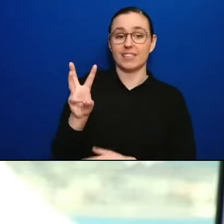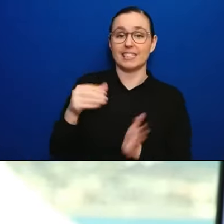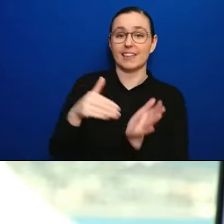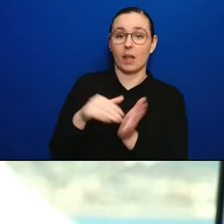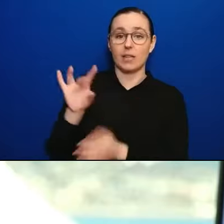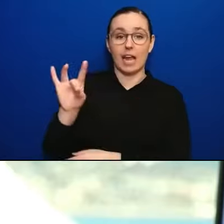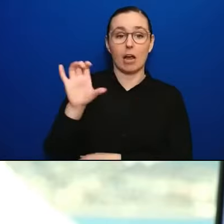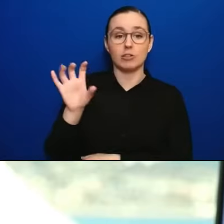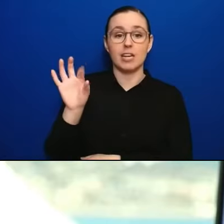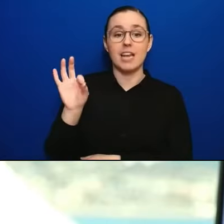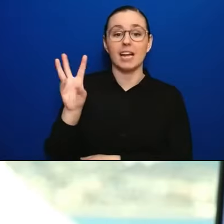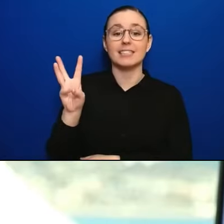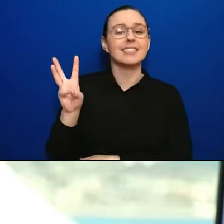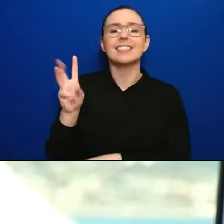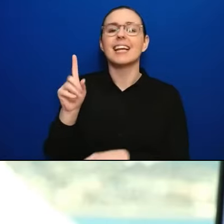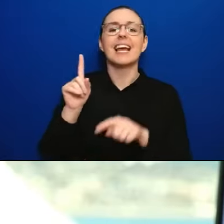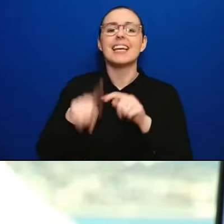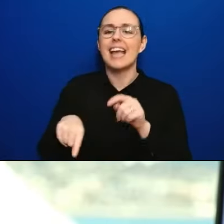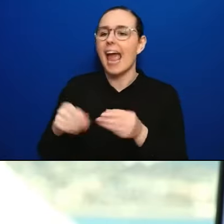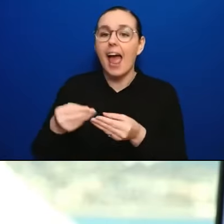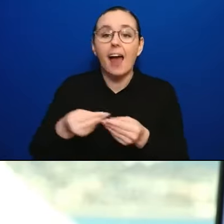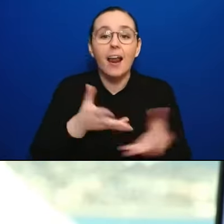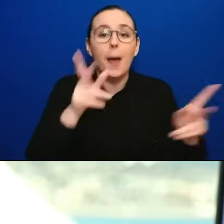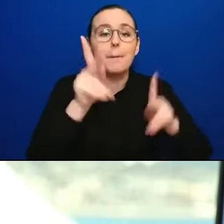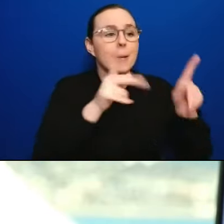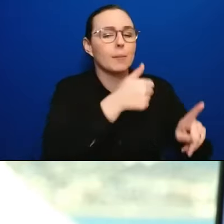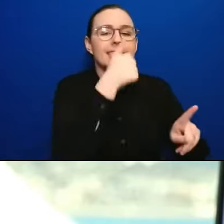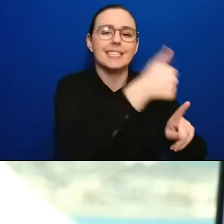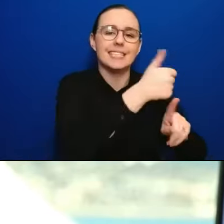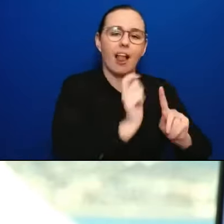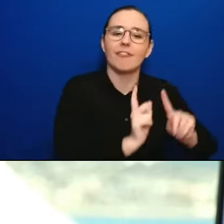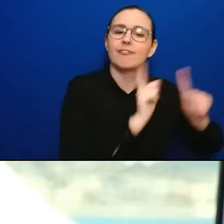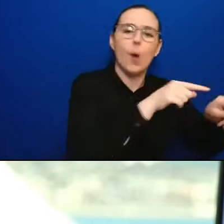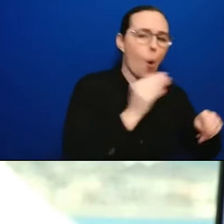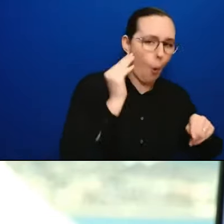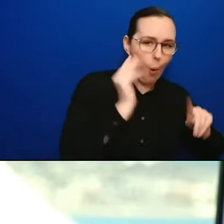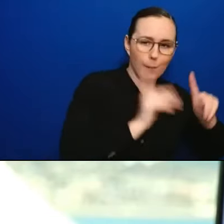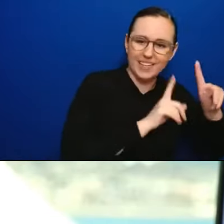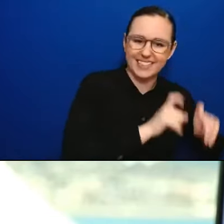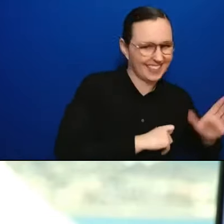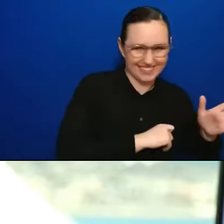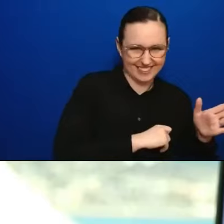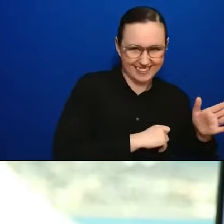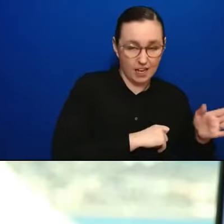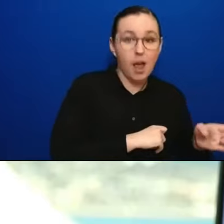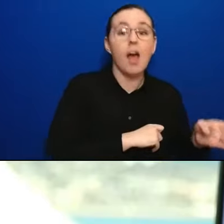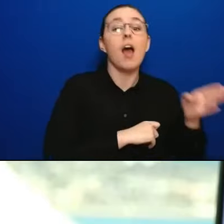As you know, as we have discussed before, 556,0discussef